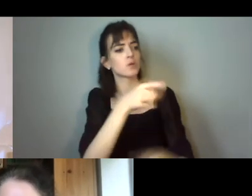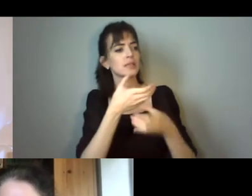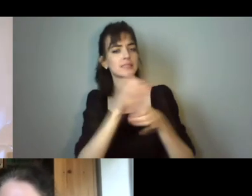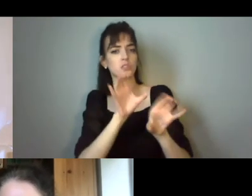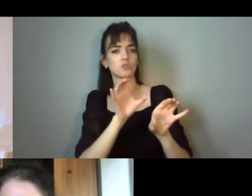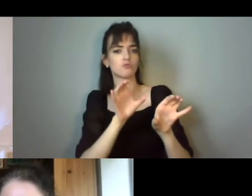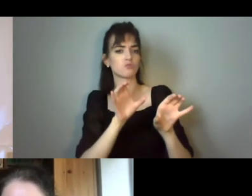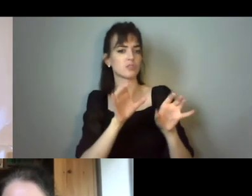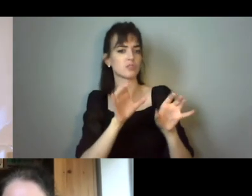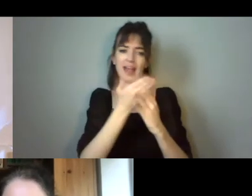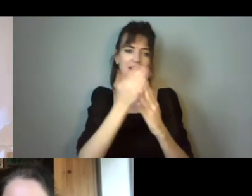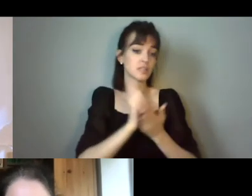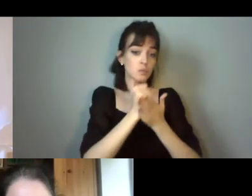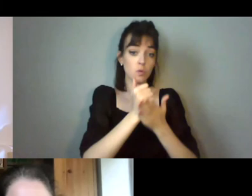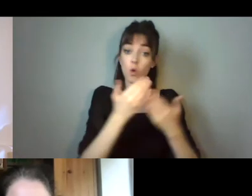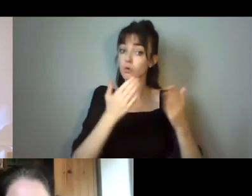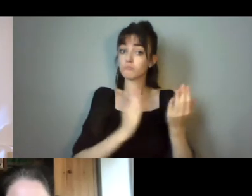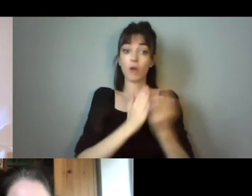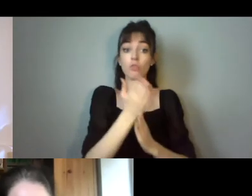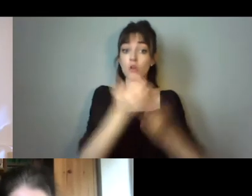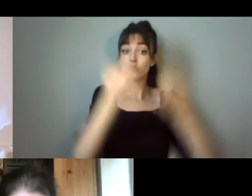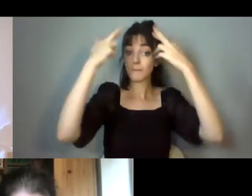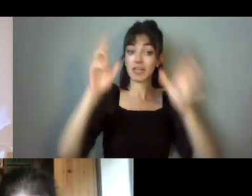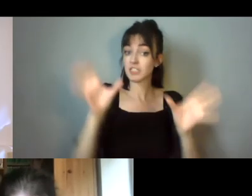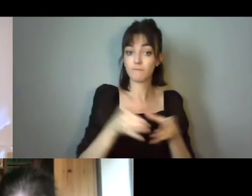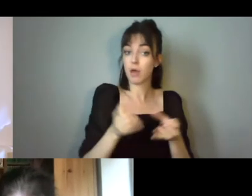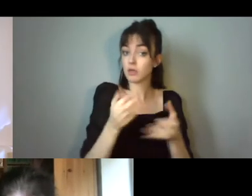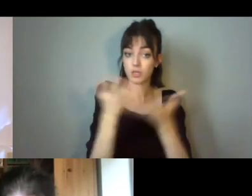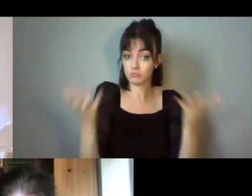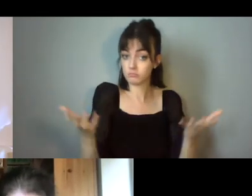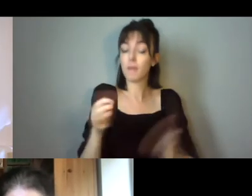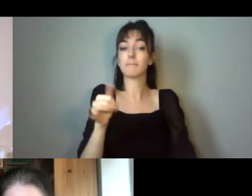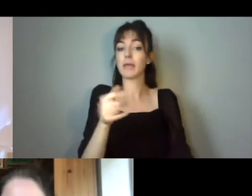was it through their representative body and maybe you could say a little bit more about what the